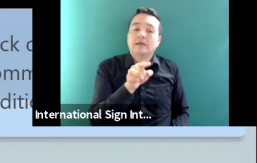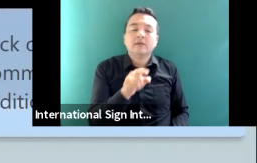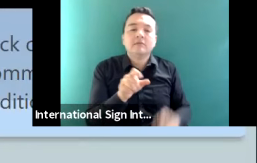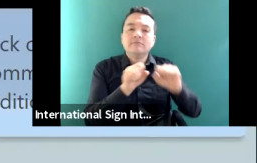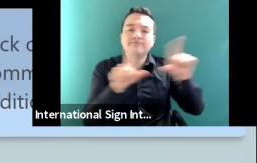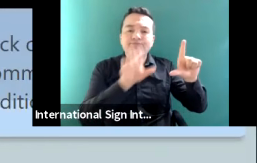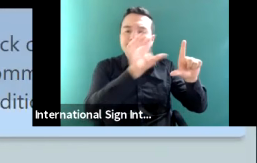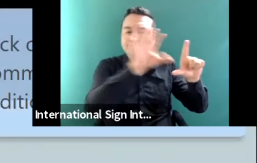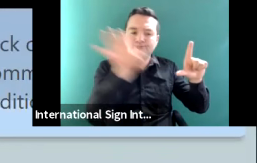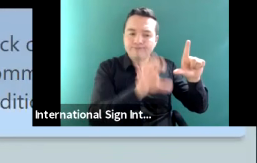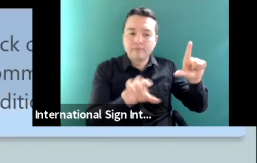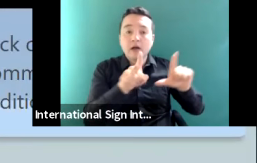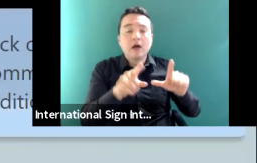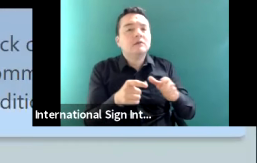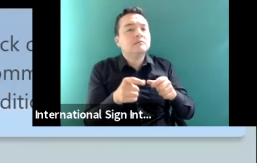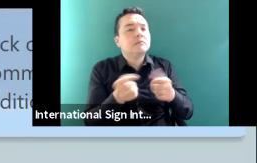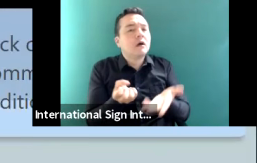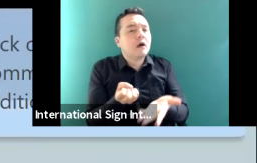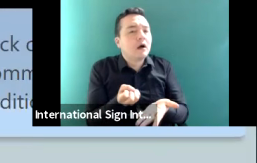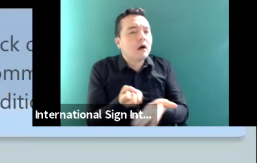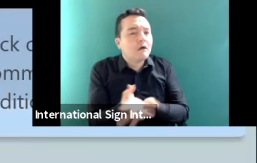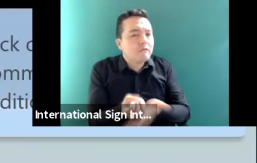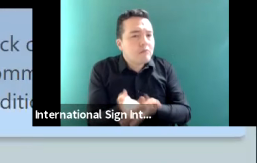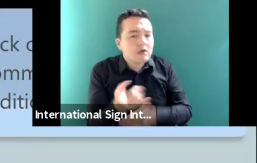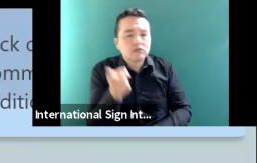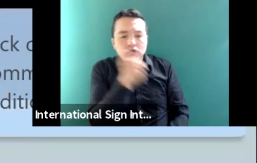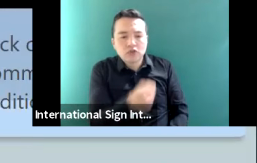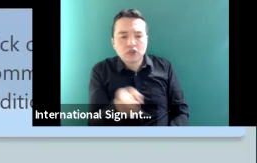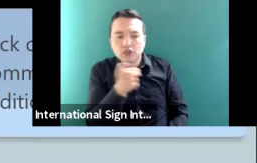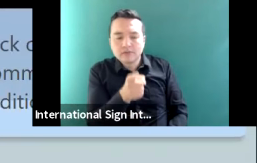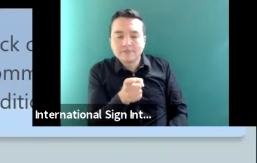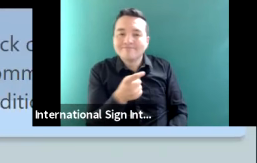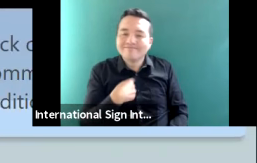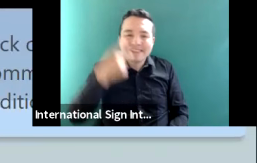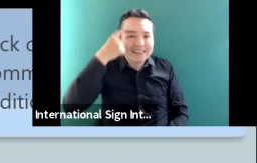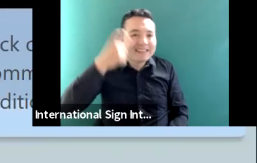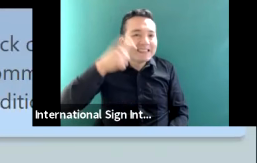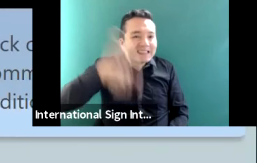If you can wrap up please. SPEAKER: